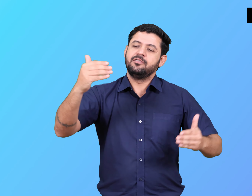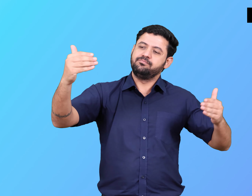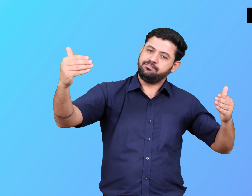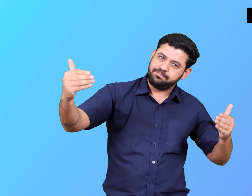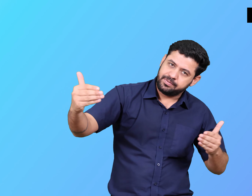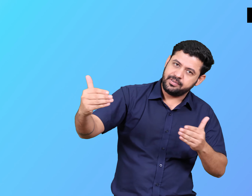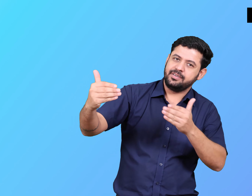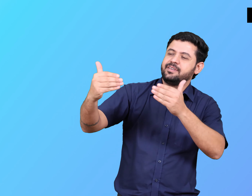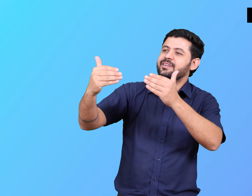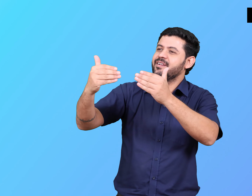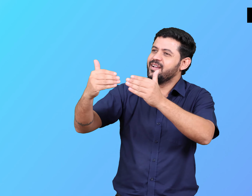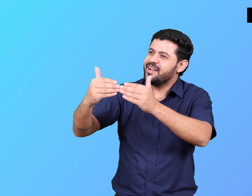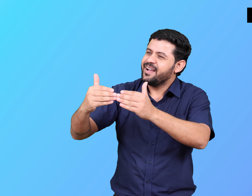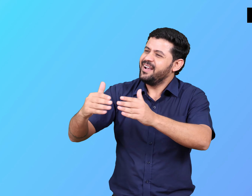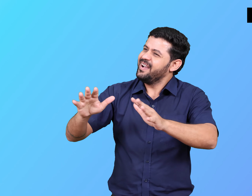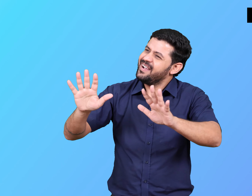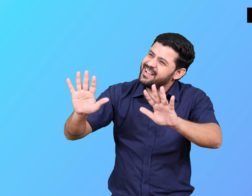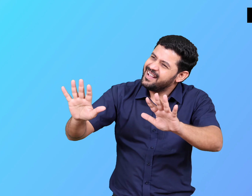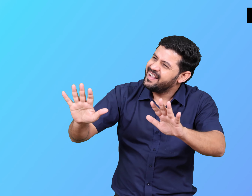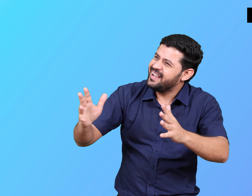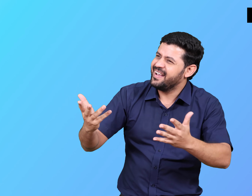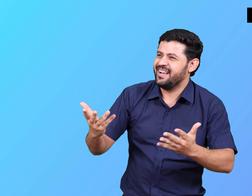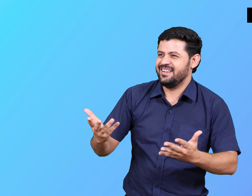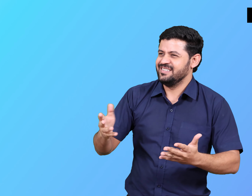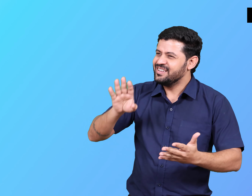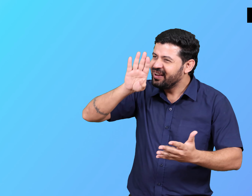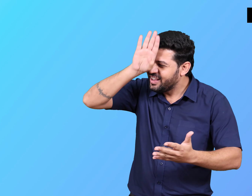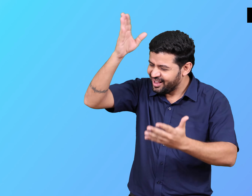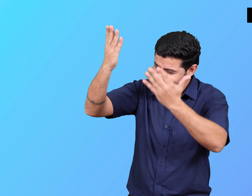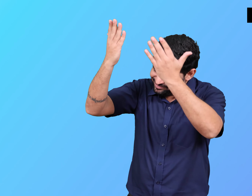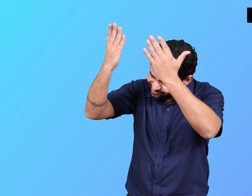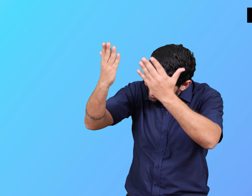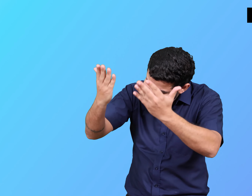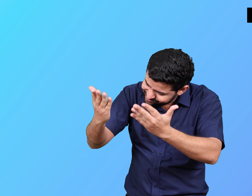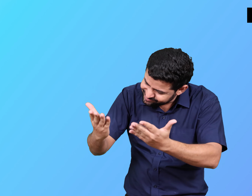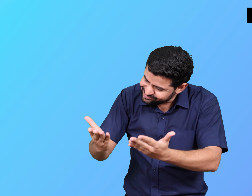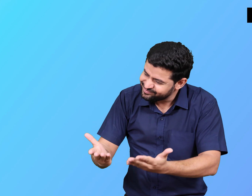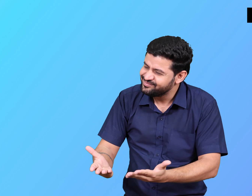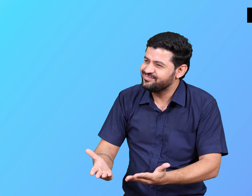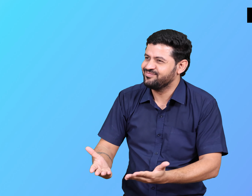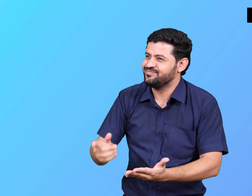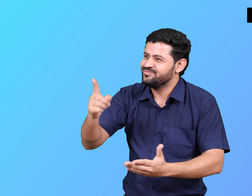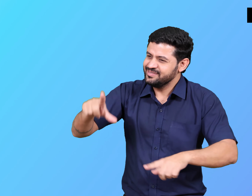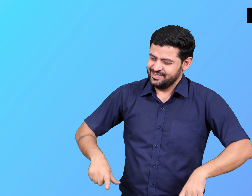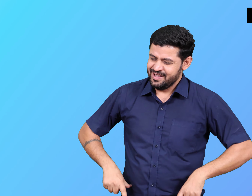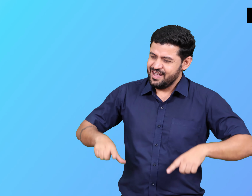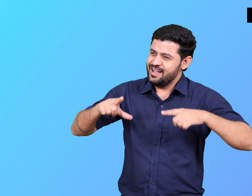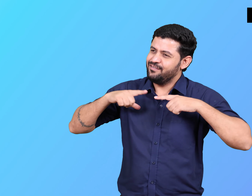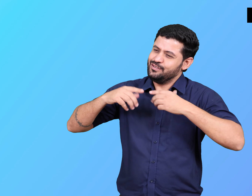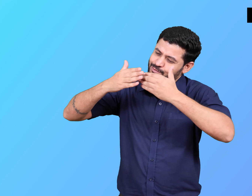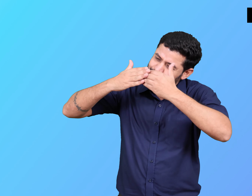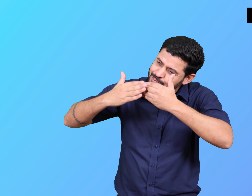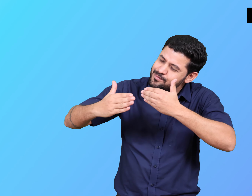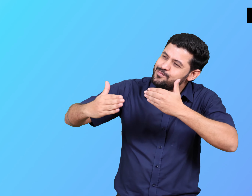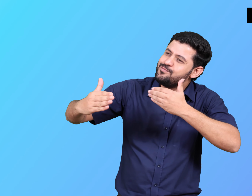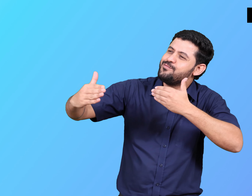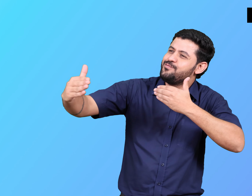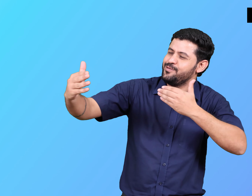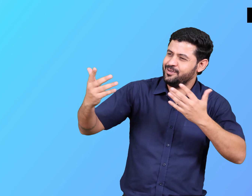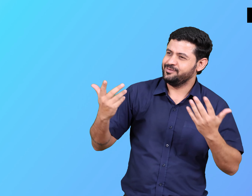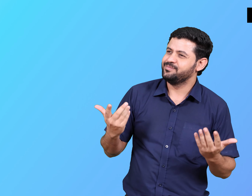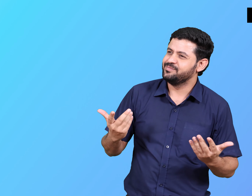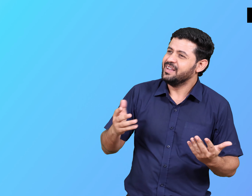They said, “King, may you live forever!